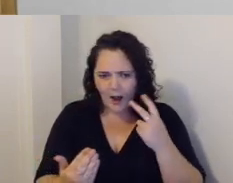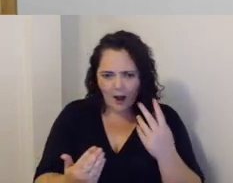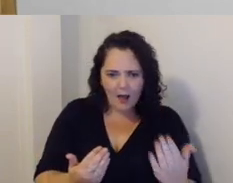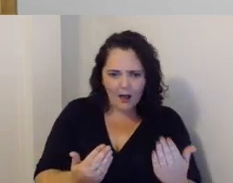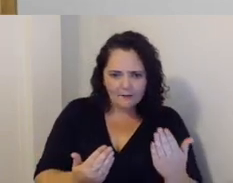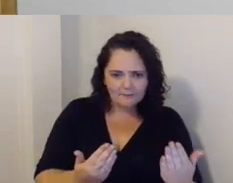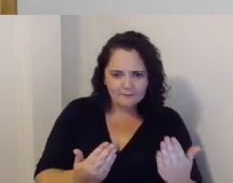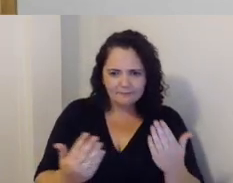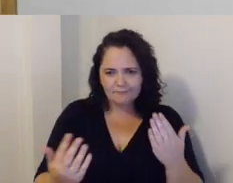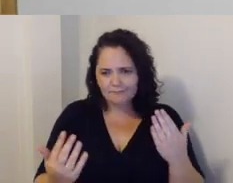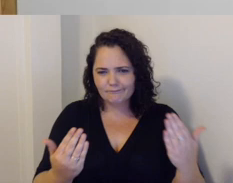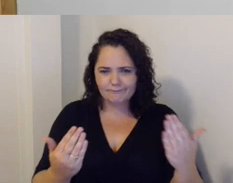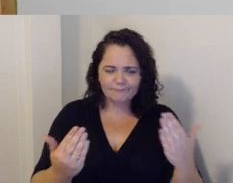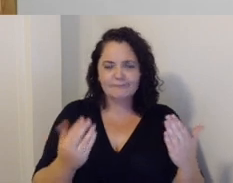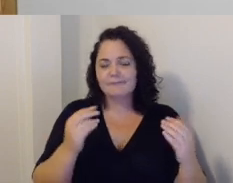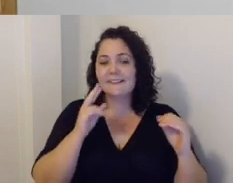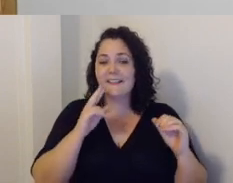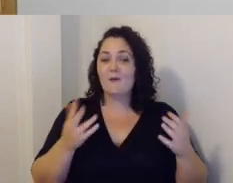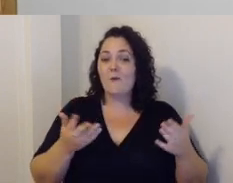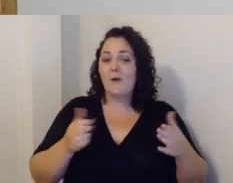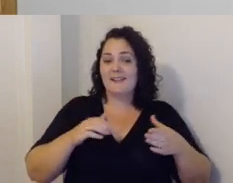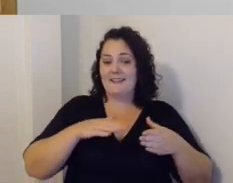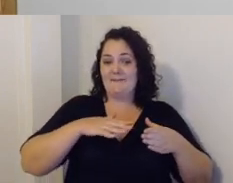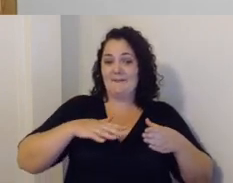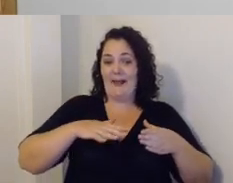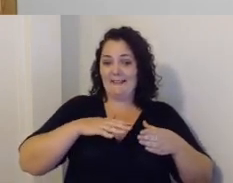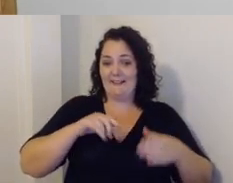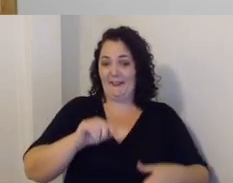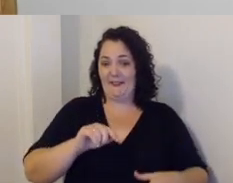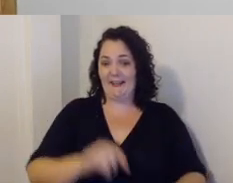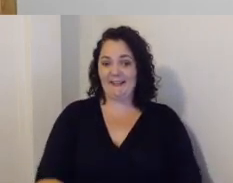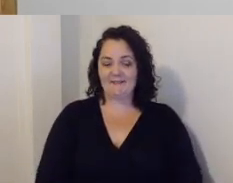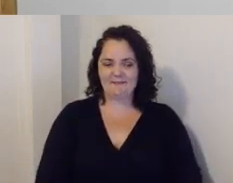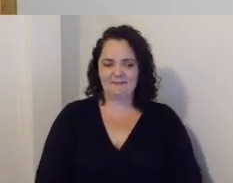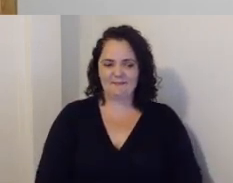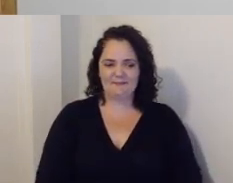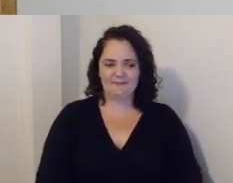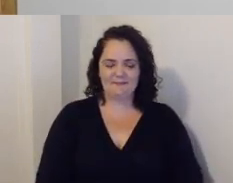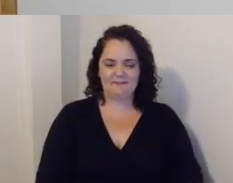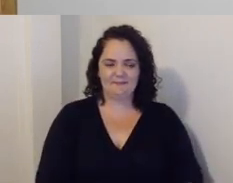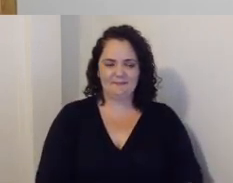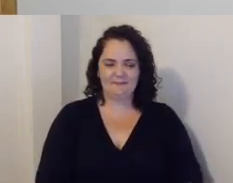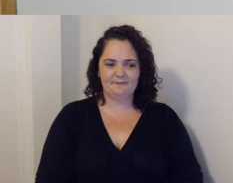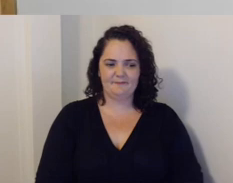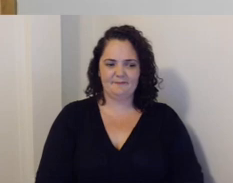more dark value a space in there begin rubbing and so what I'm going to do is just slowly over